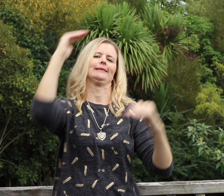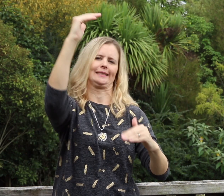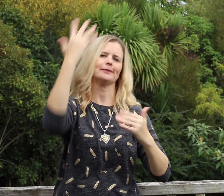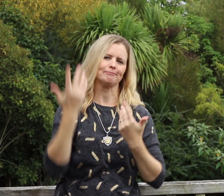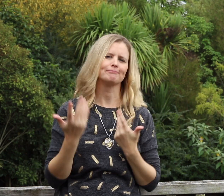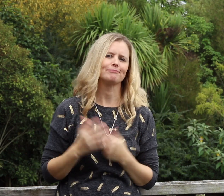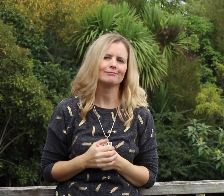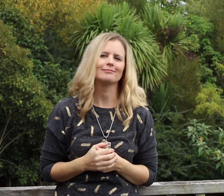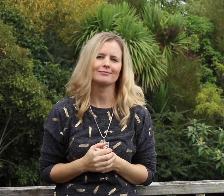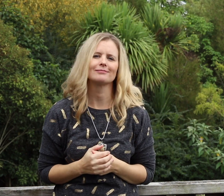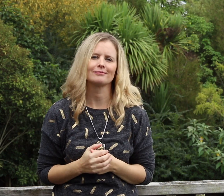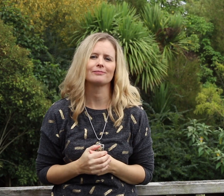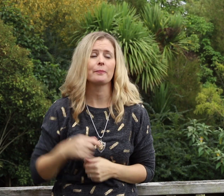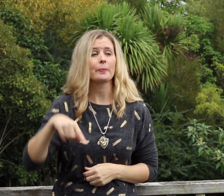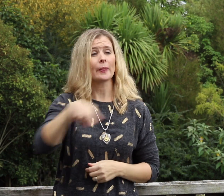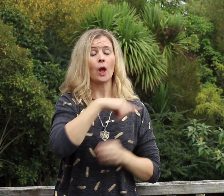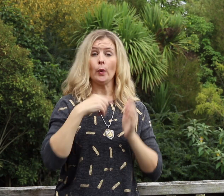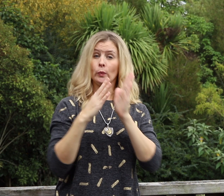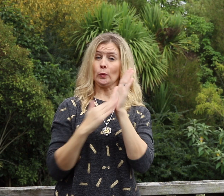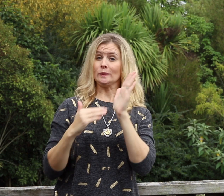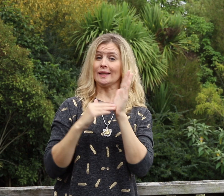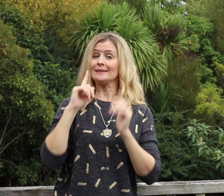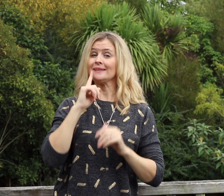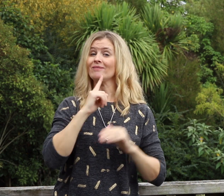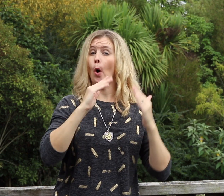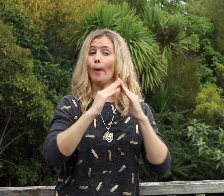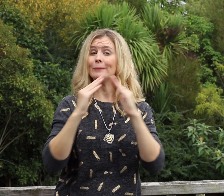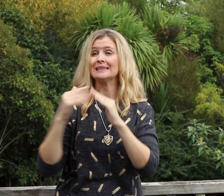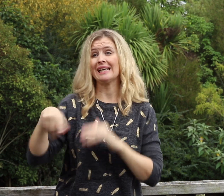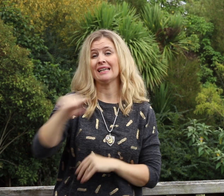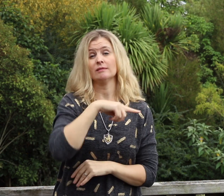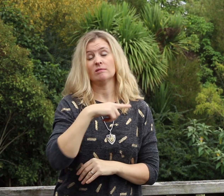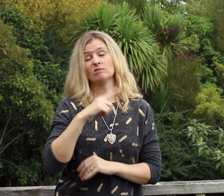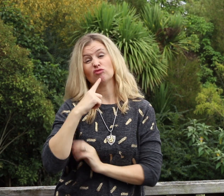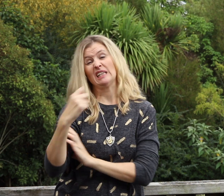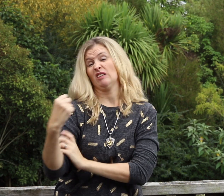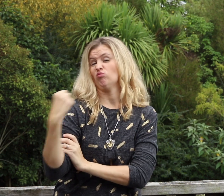on a full screen of a TV. In New Zealand, the Deaf community